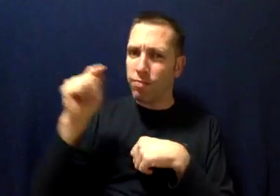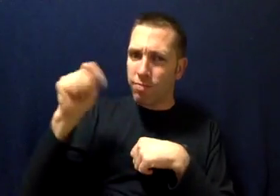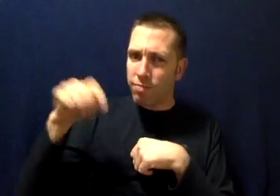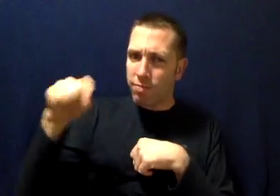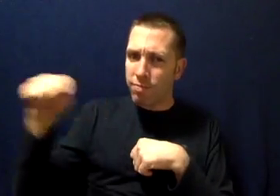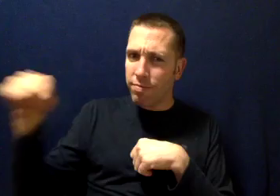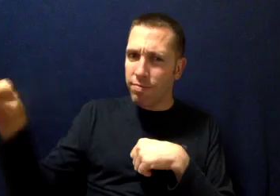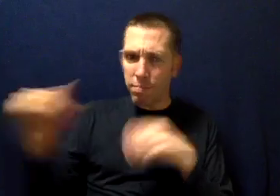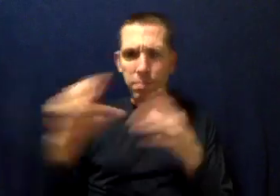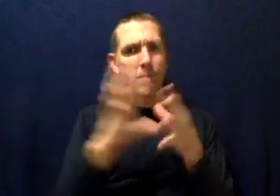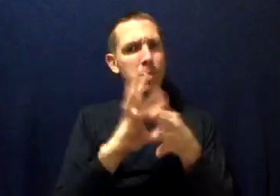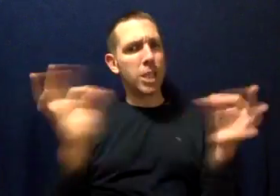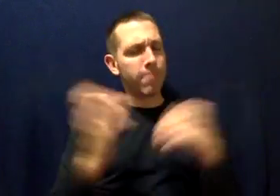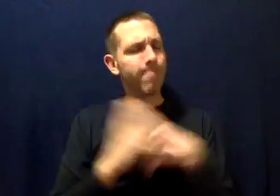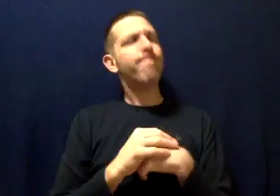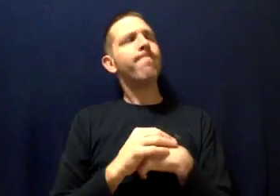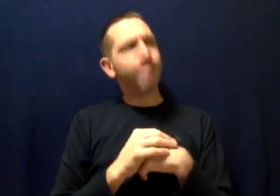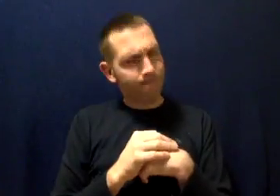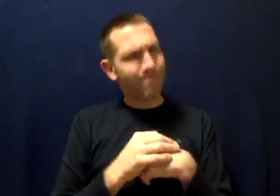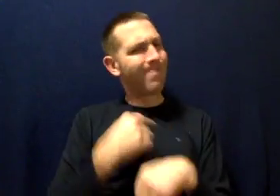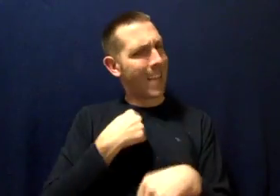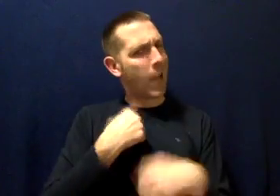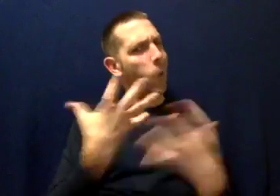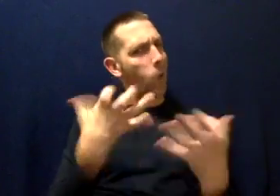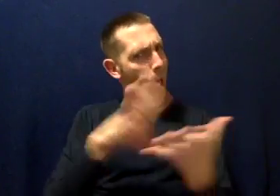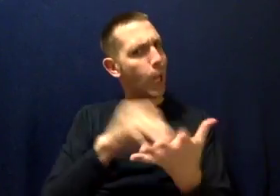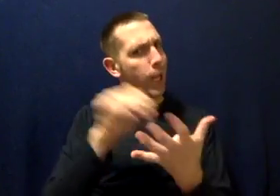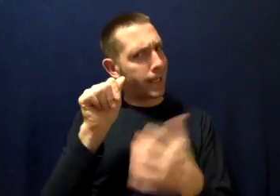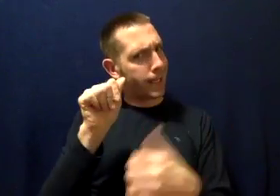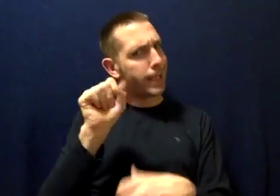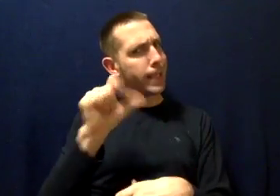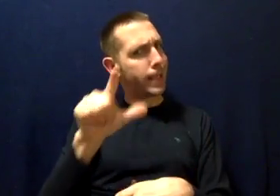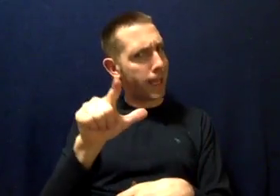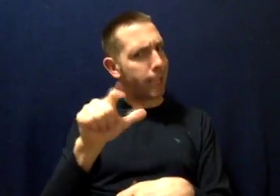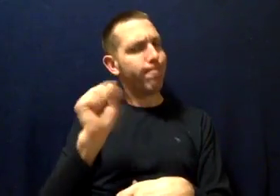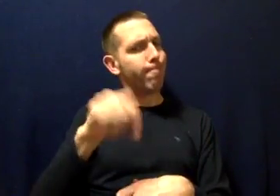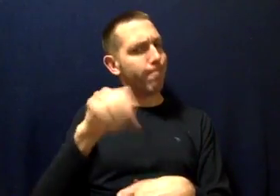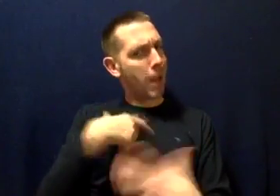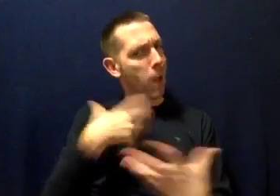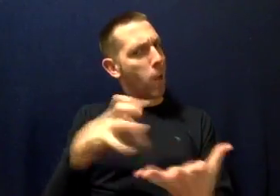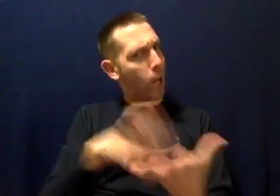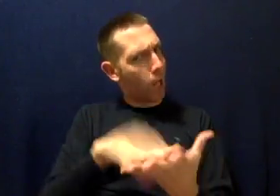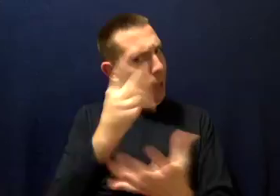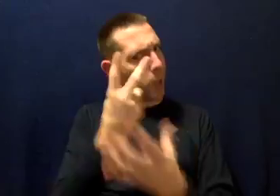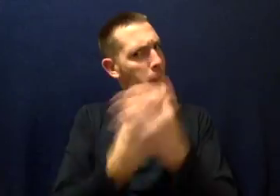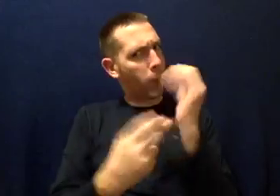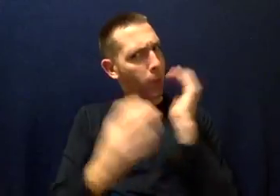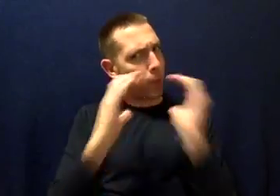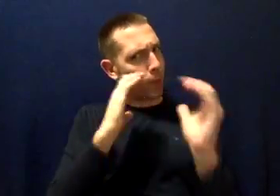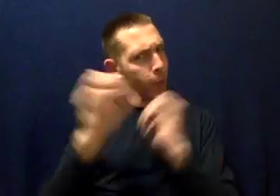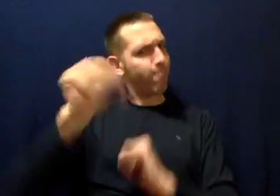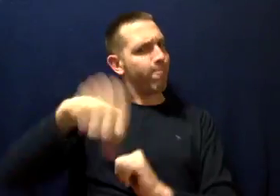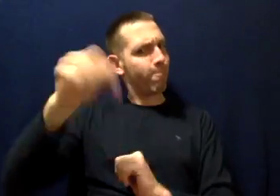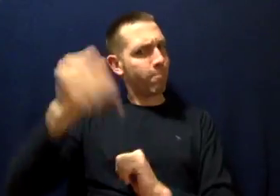a few people commented that they want to learn American Sign Language.